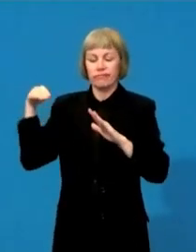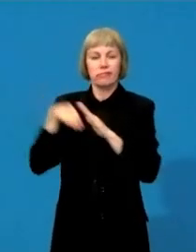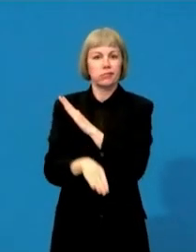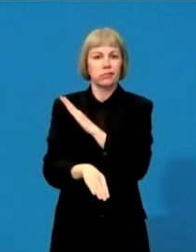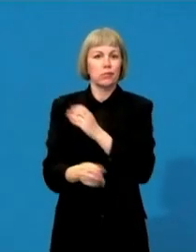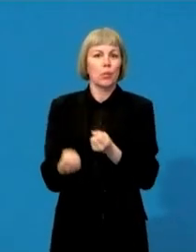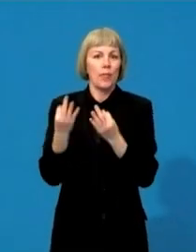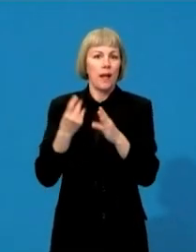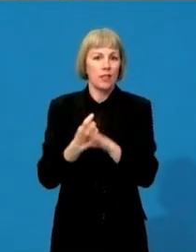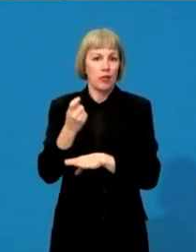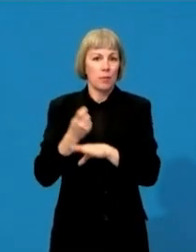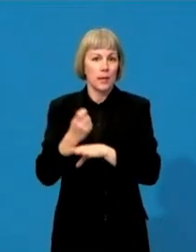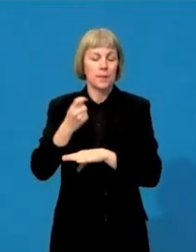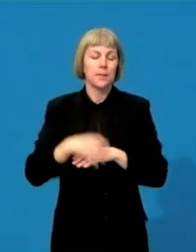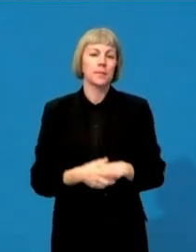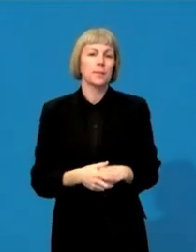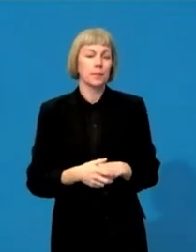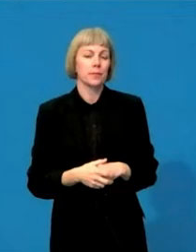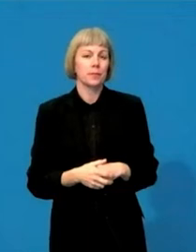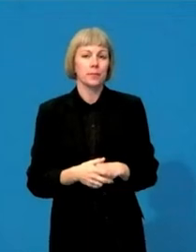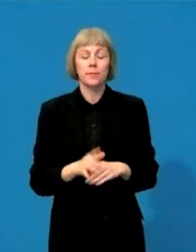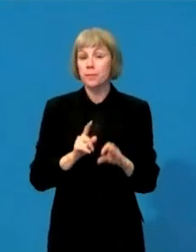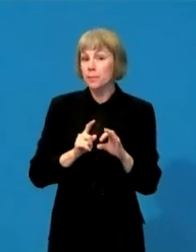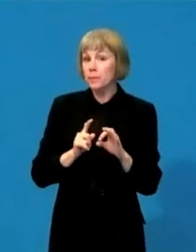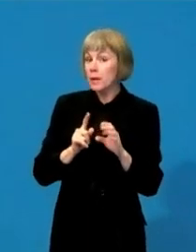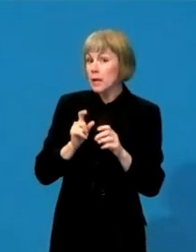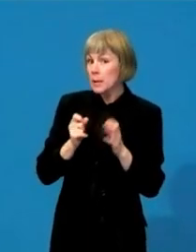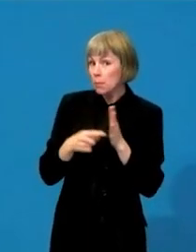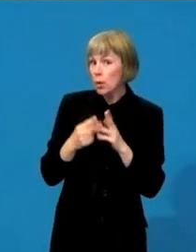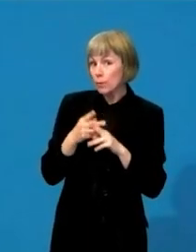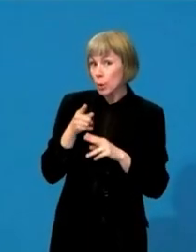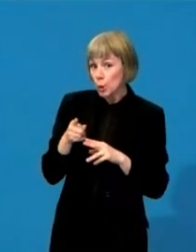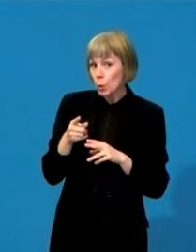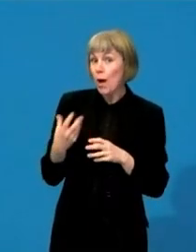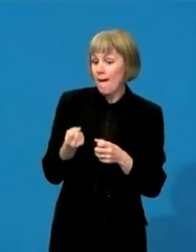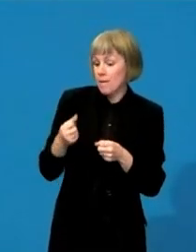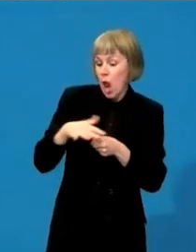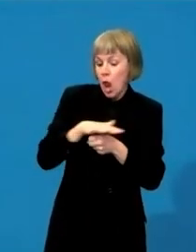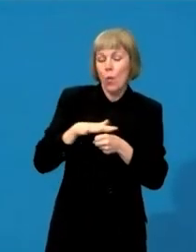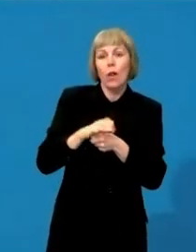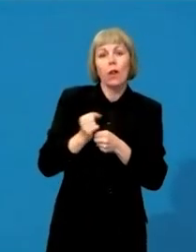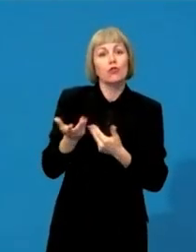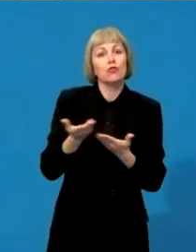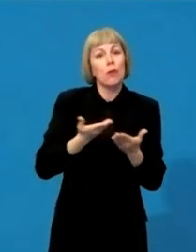And would it be important for you to have local services as opposed to people coming